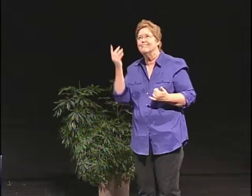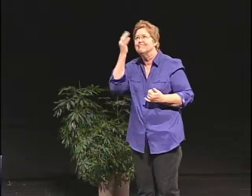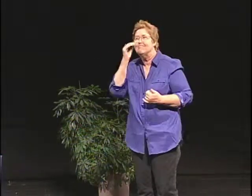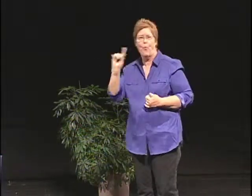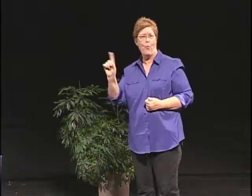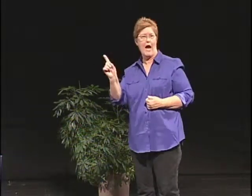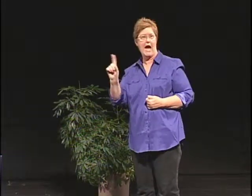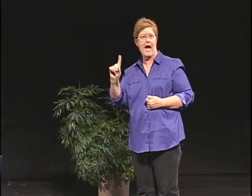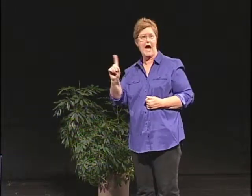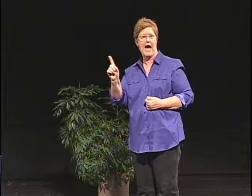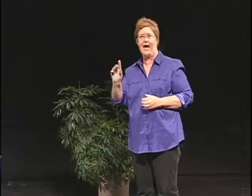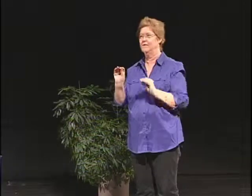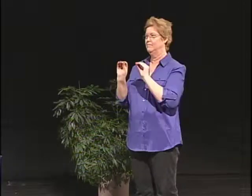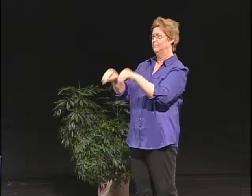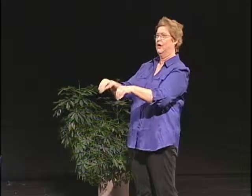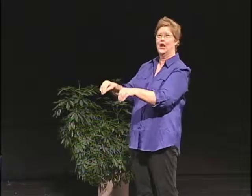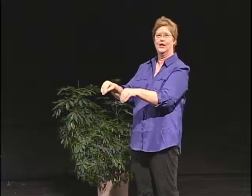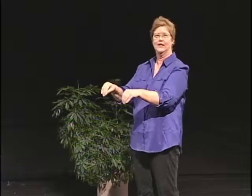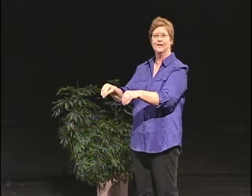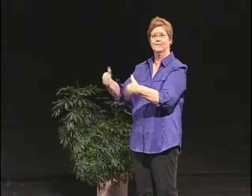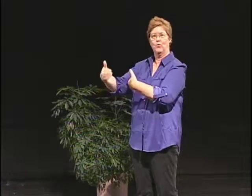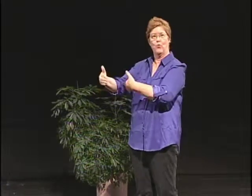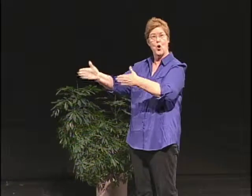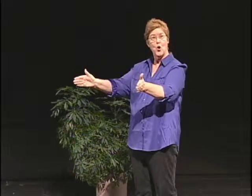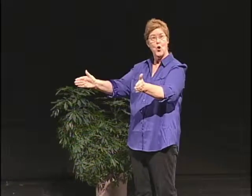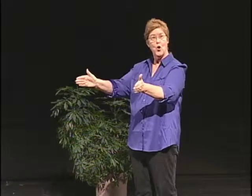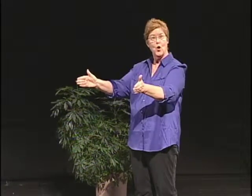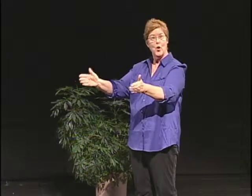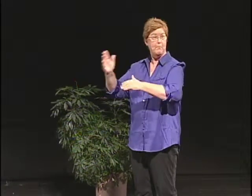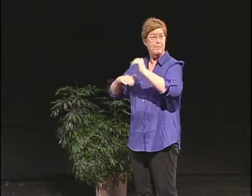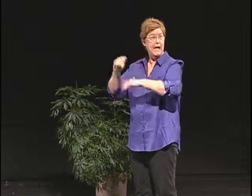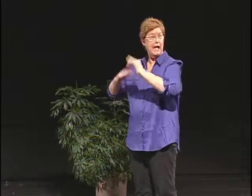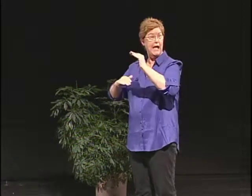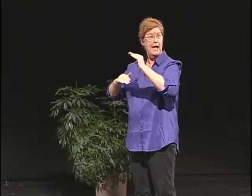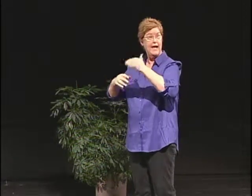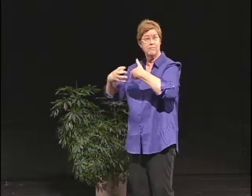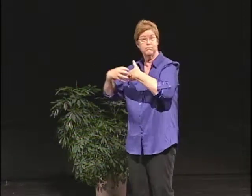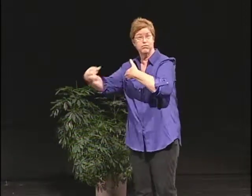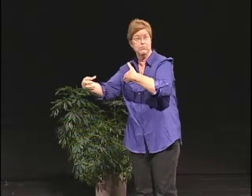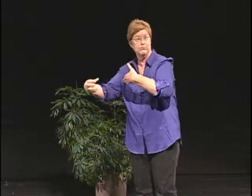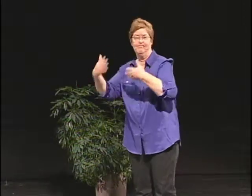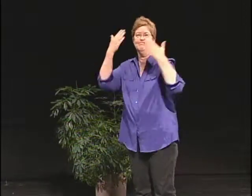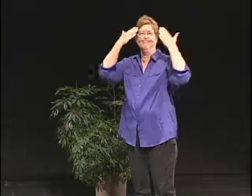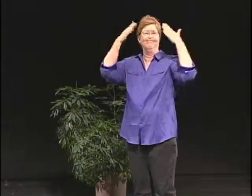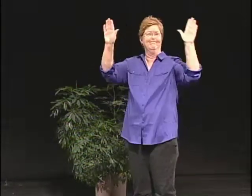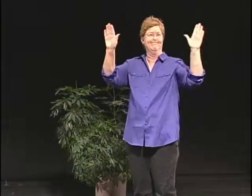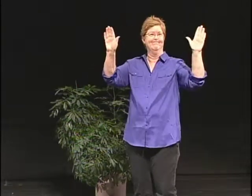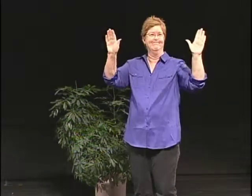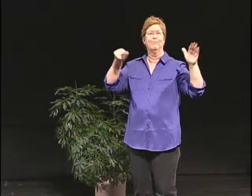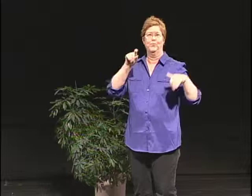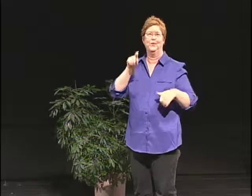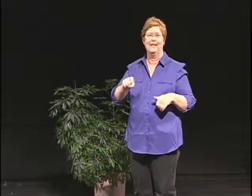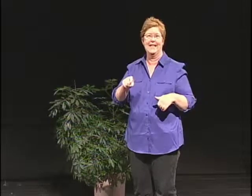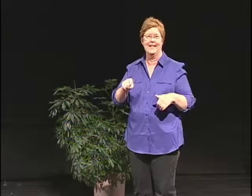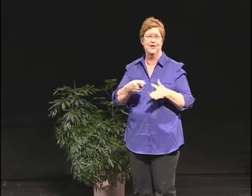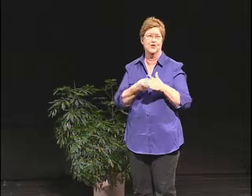There has been some thought about, Where is going to be this location for the exhibit? Is there going to be a central location? We haven't decided yet.